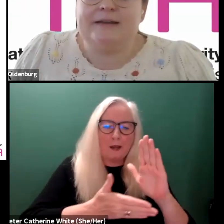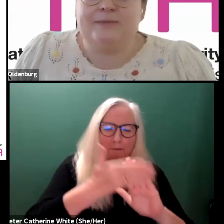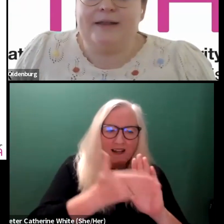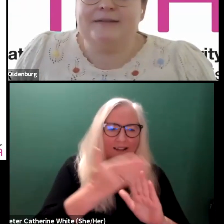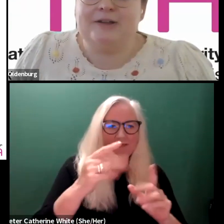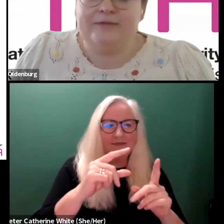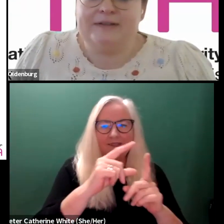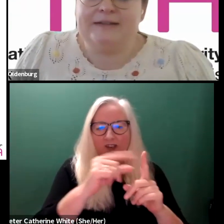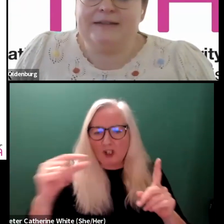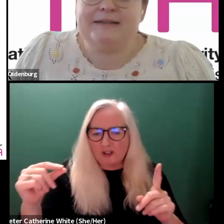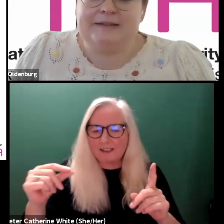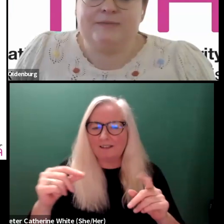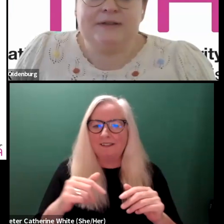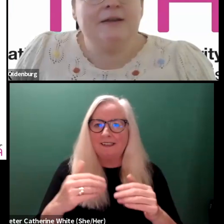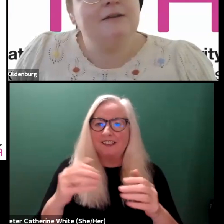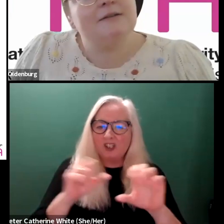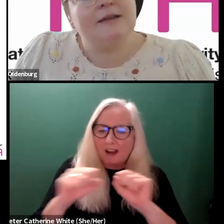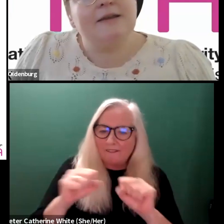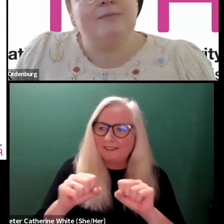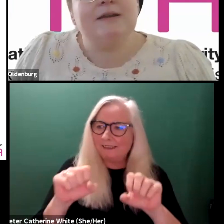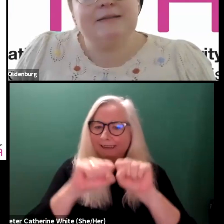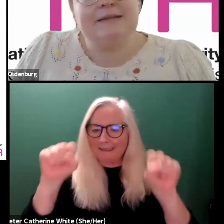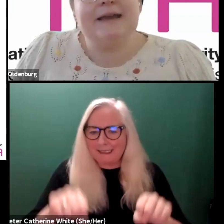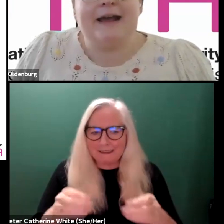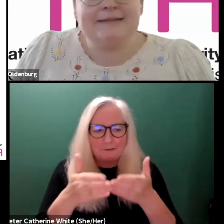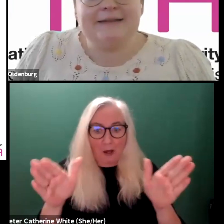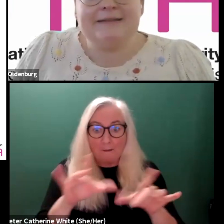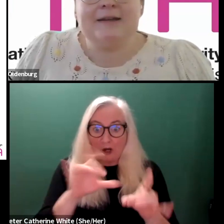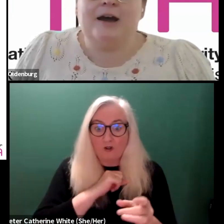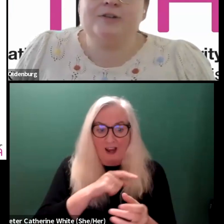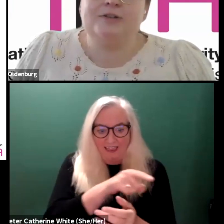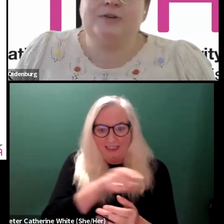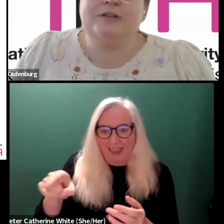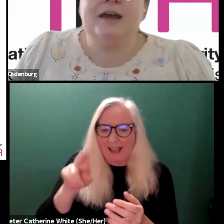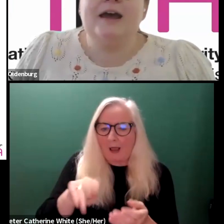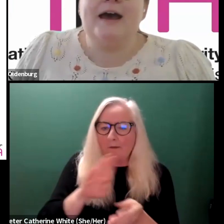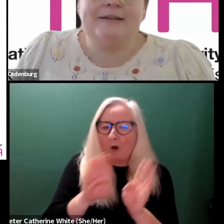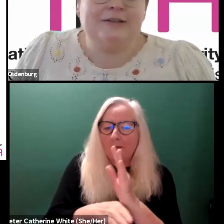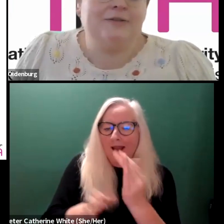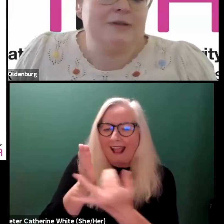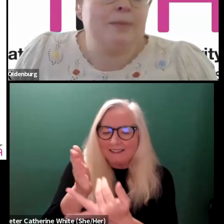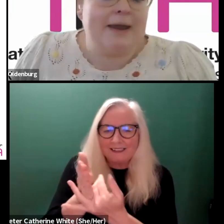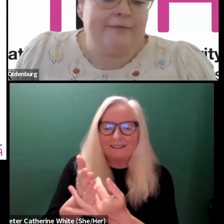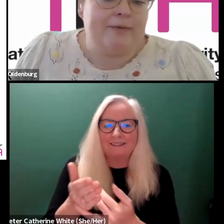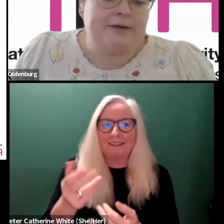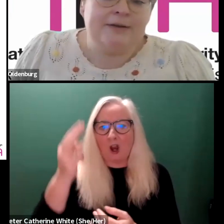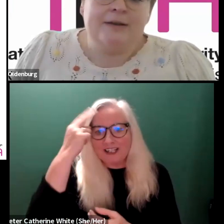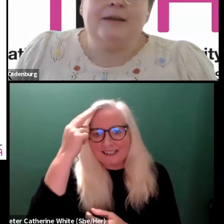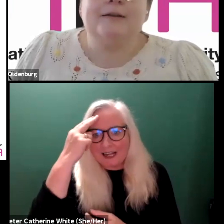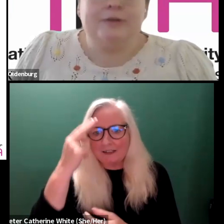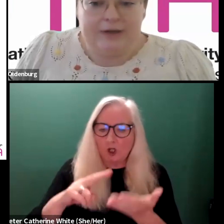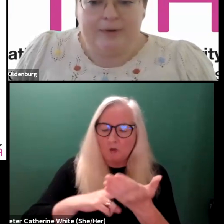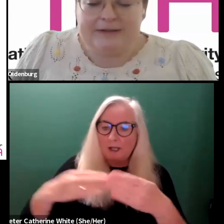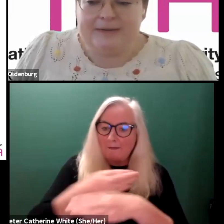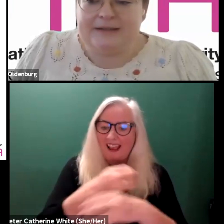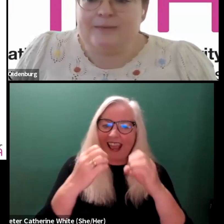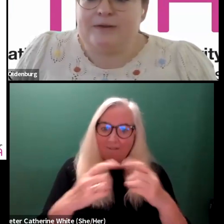So that they can be easily accessed, understood. And used by everyone. Including persons with disabilities.